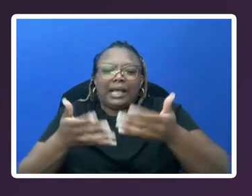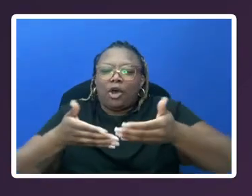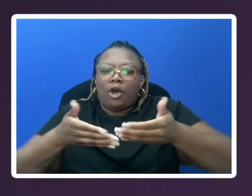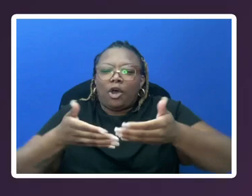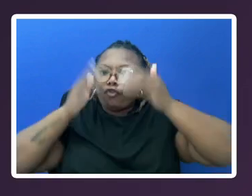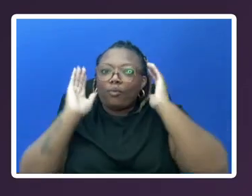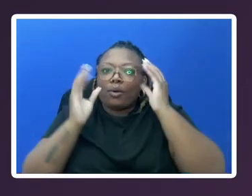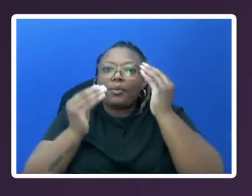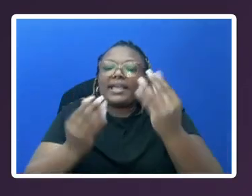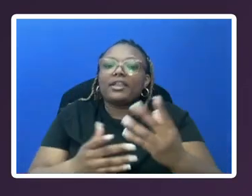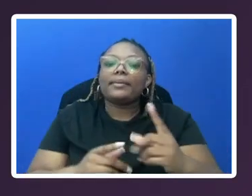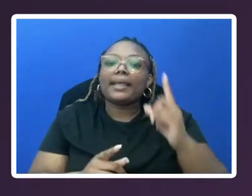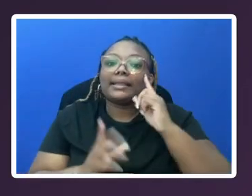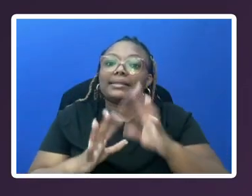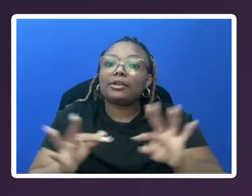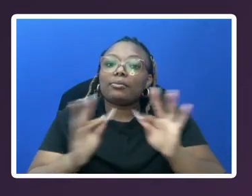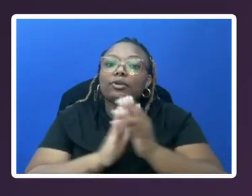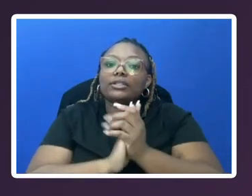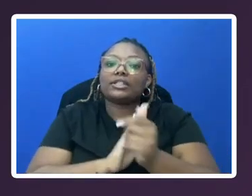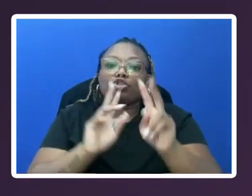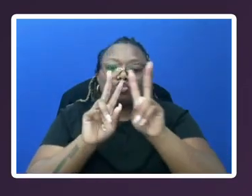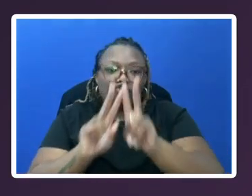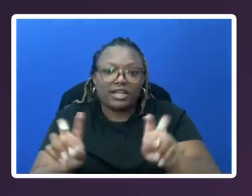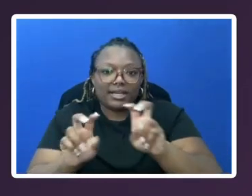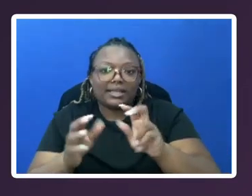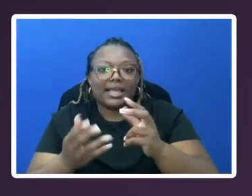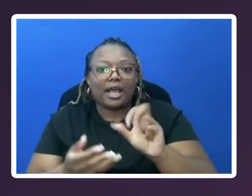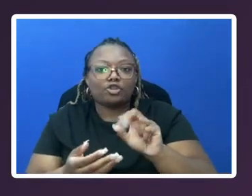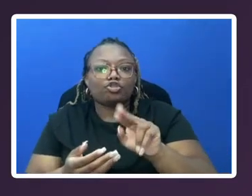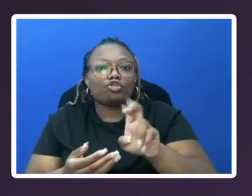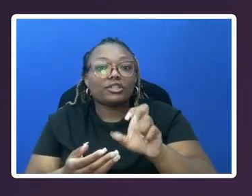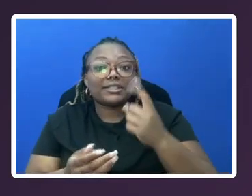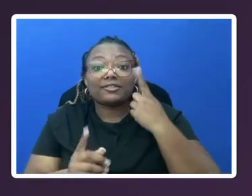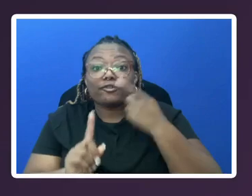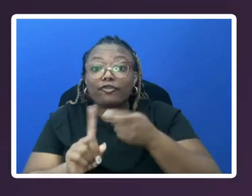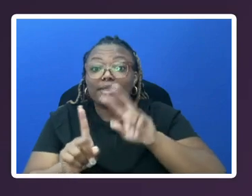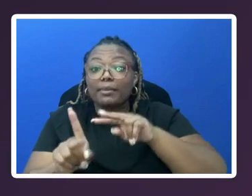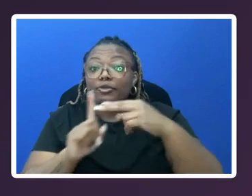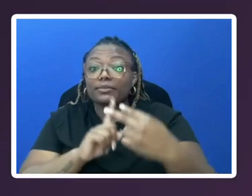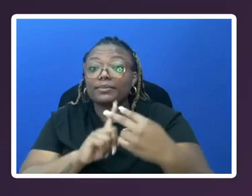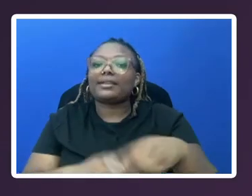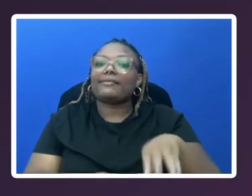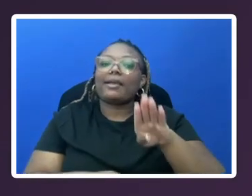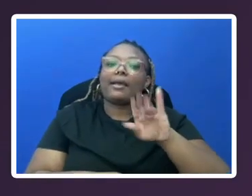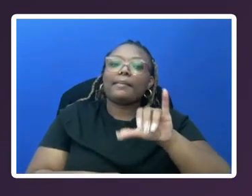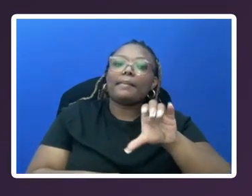skill to analyze sources for perspective, for bias, and for accuracy in order to be able to